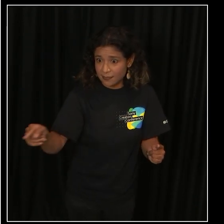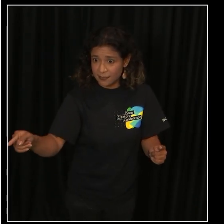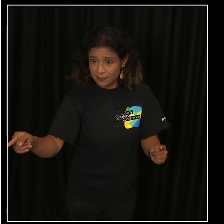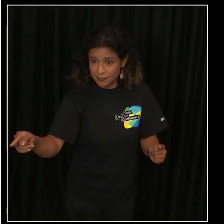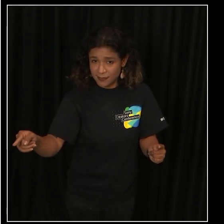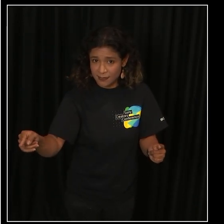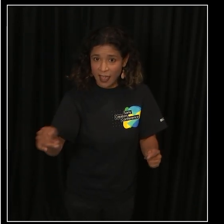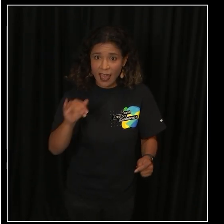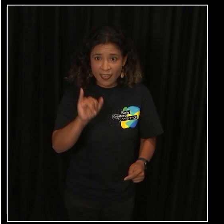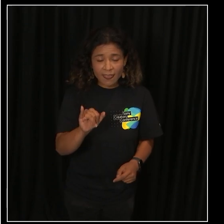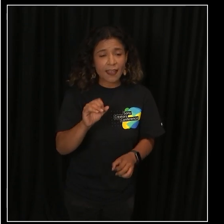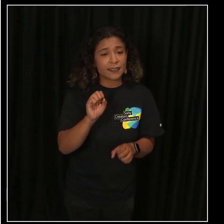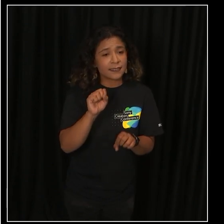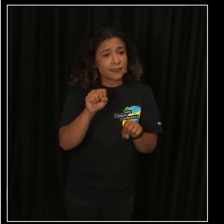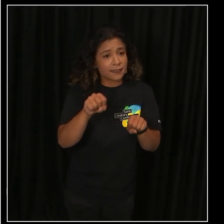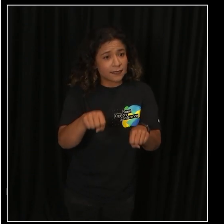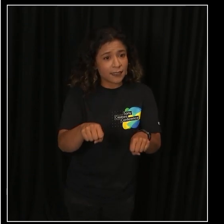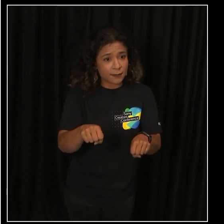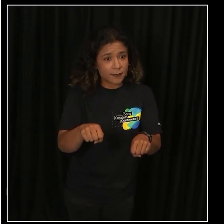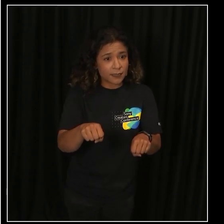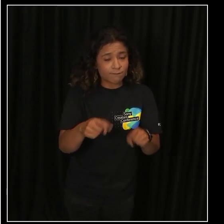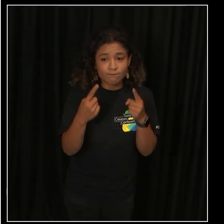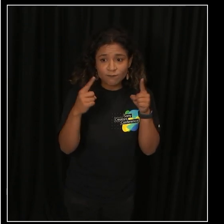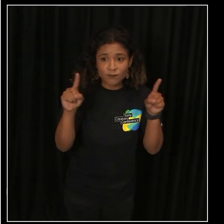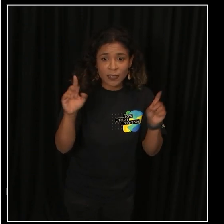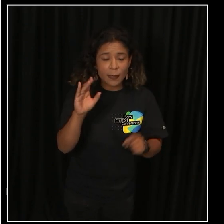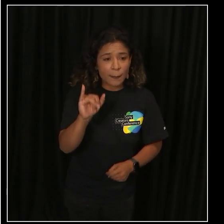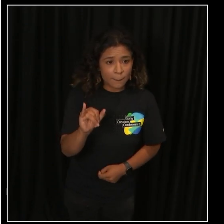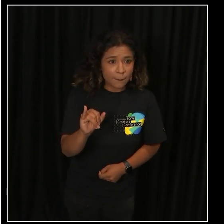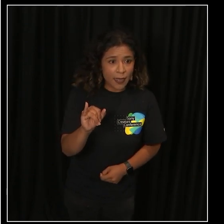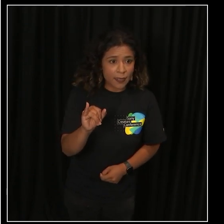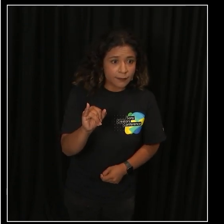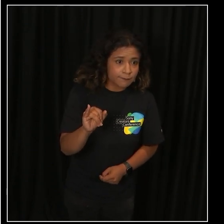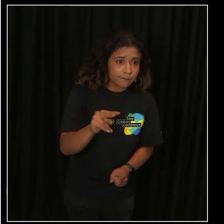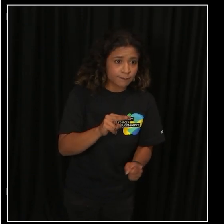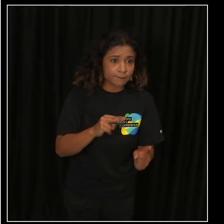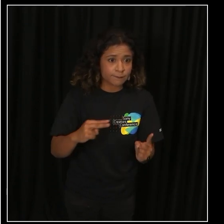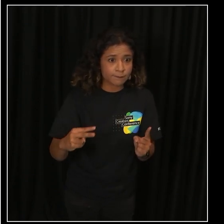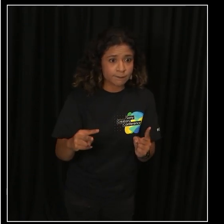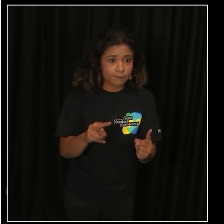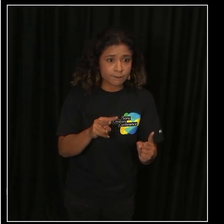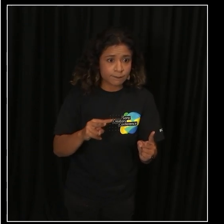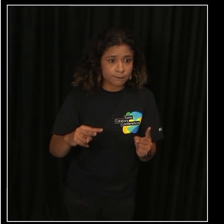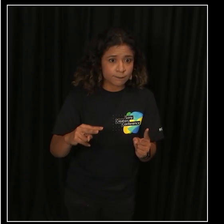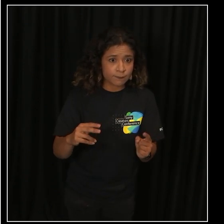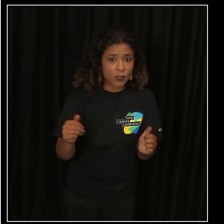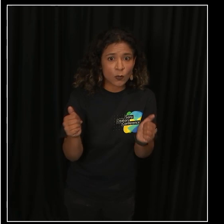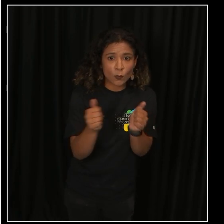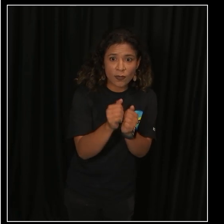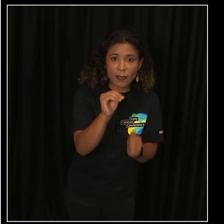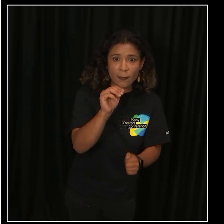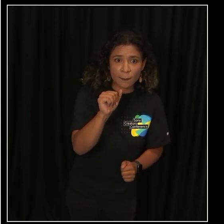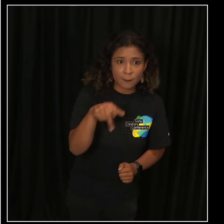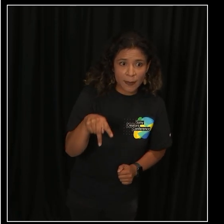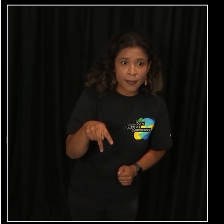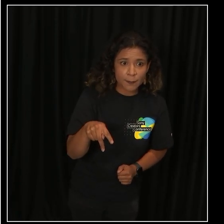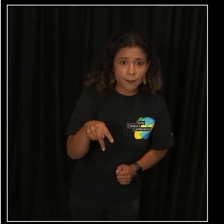This can be achieved by evaluating the function shader associated with the material of the surface.